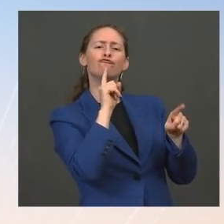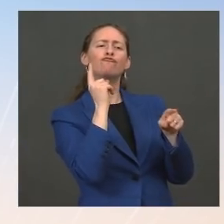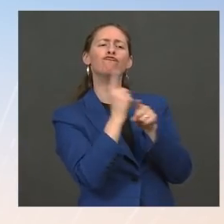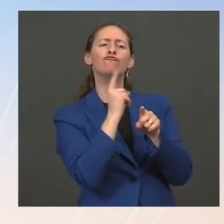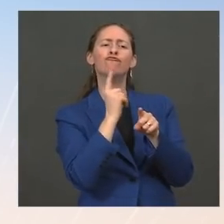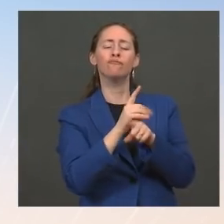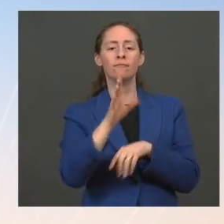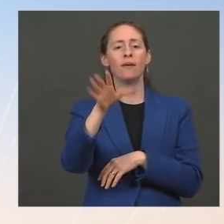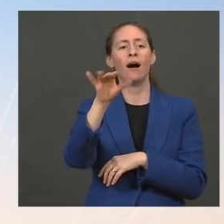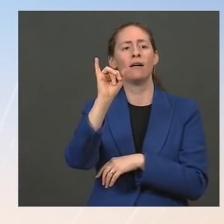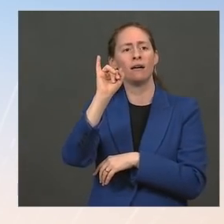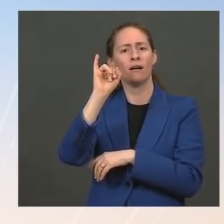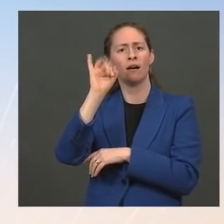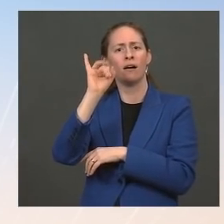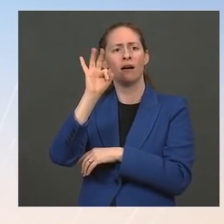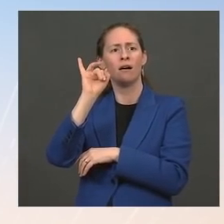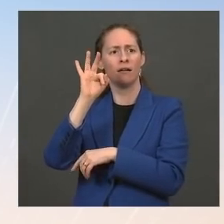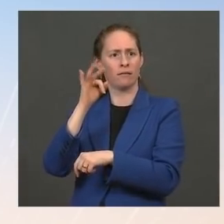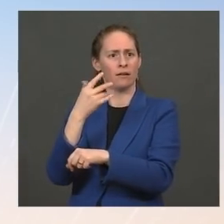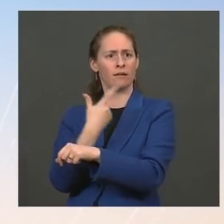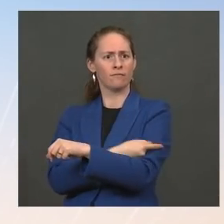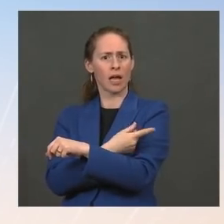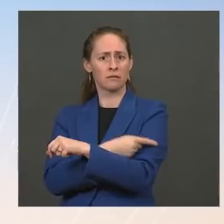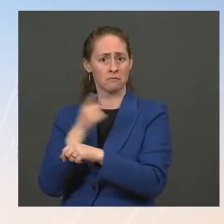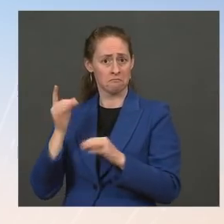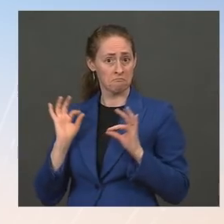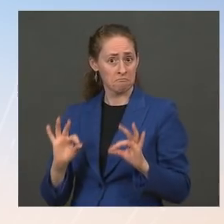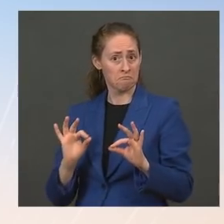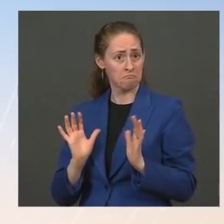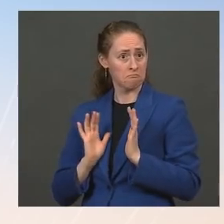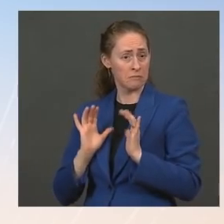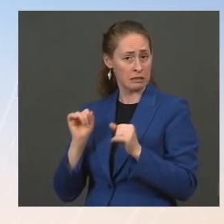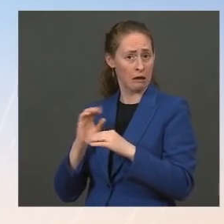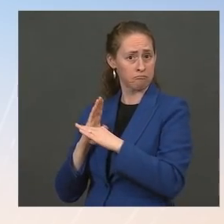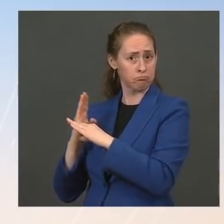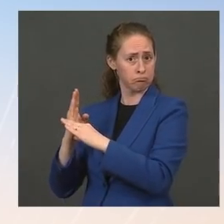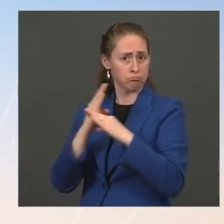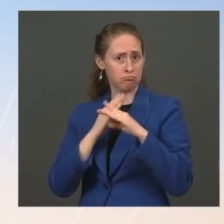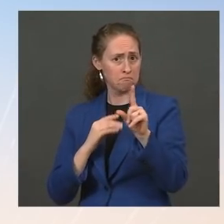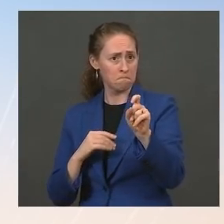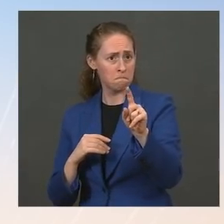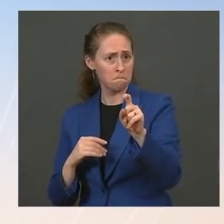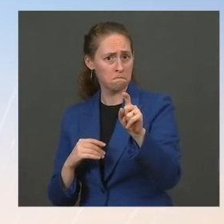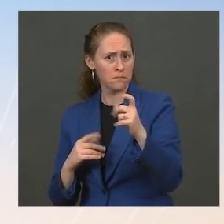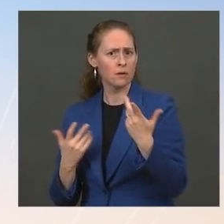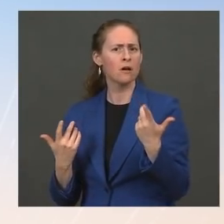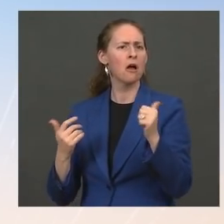if any additional steps are needed to take. And we're prepared to do those. What the American people should know is that